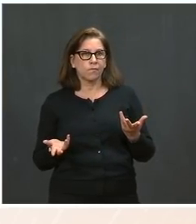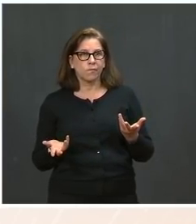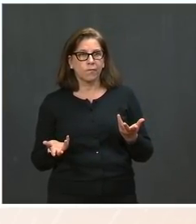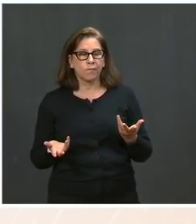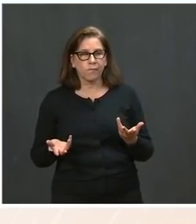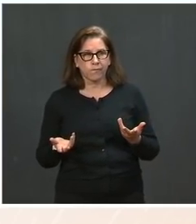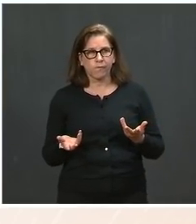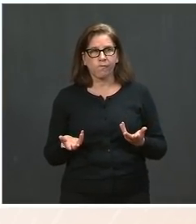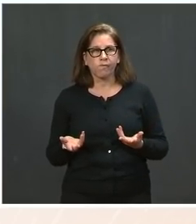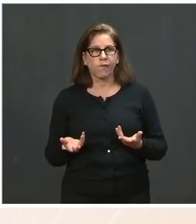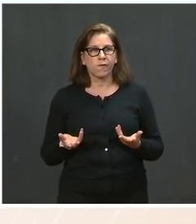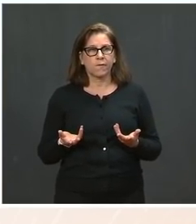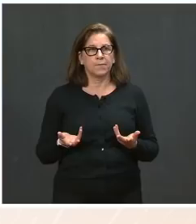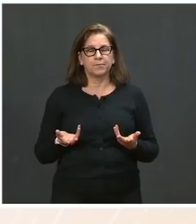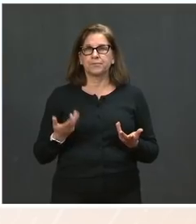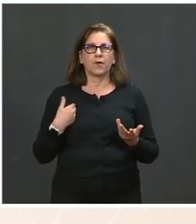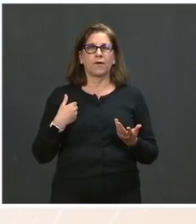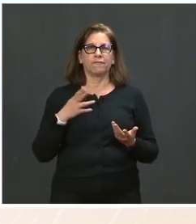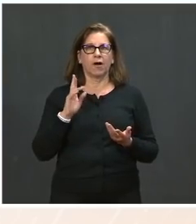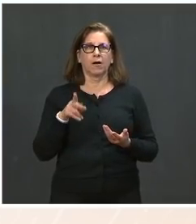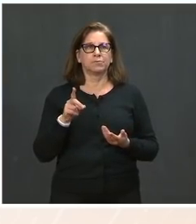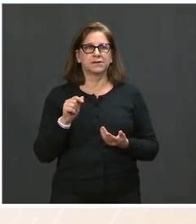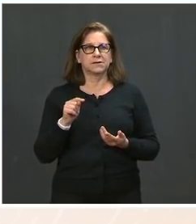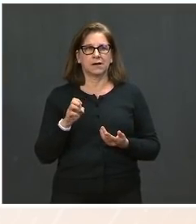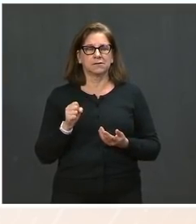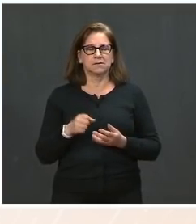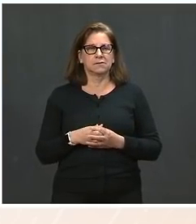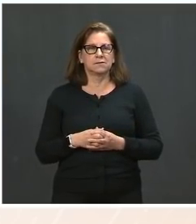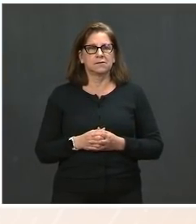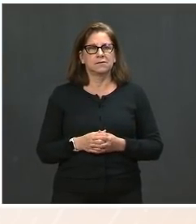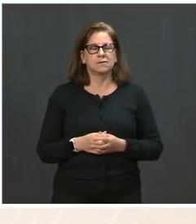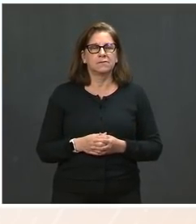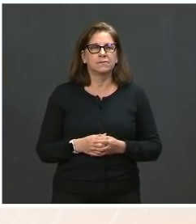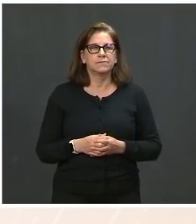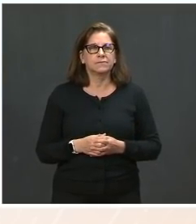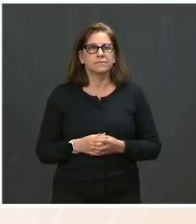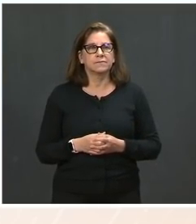other than to convey that I would expect that nominees for career --